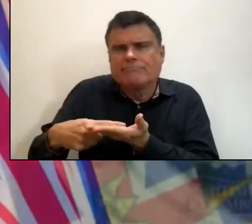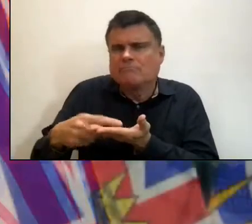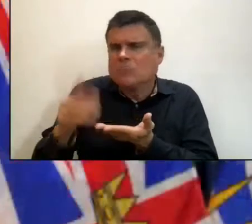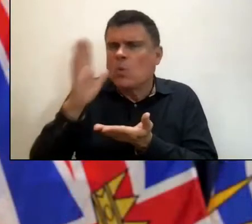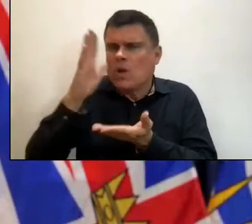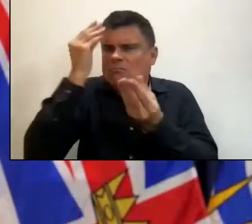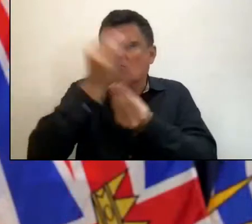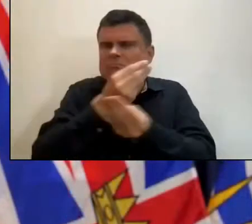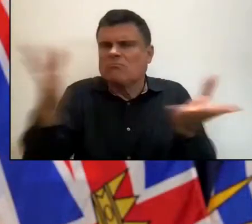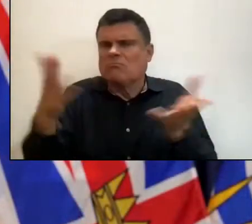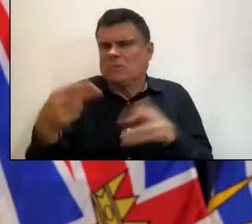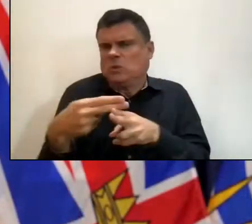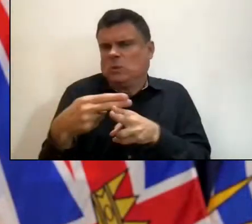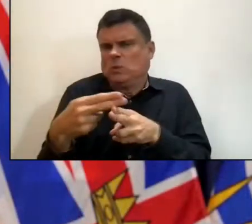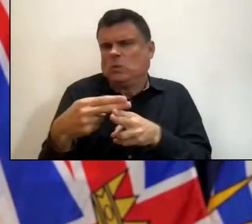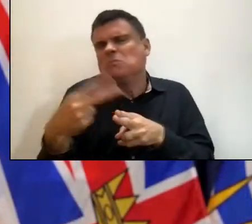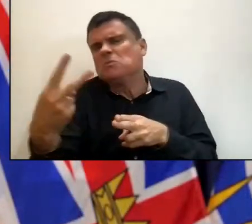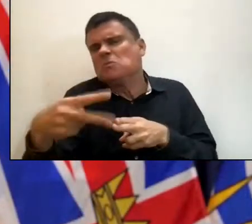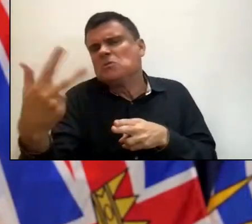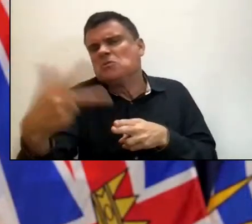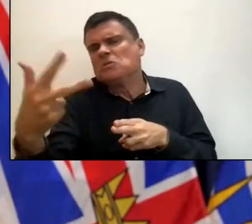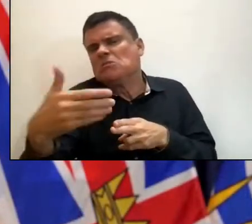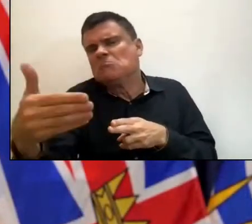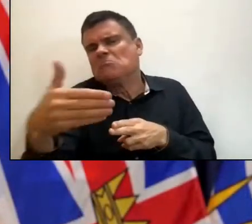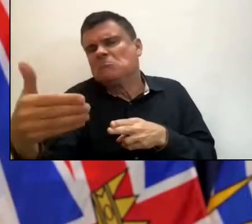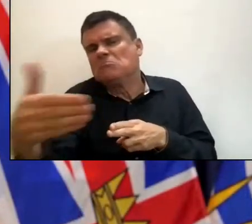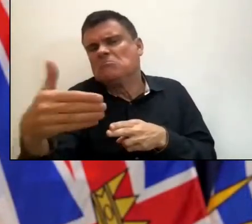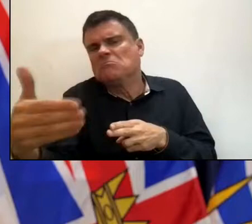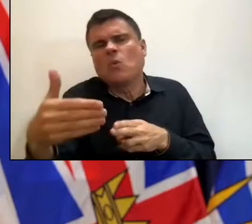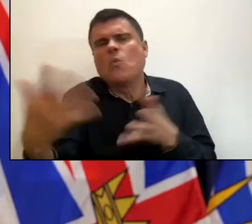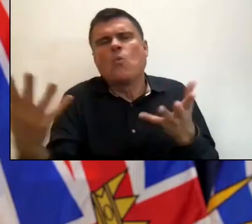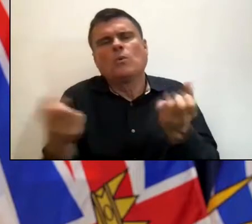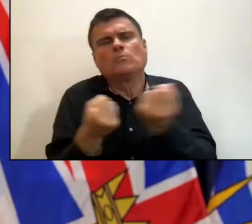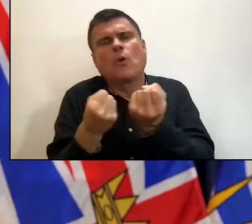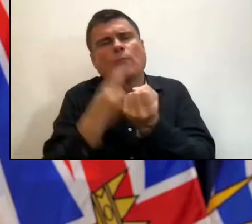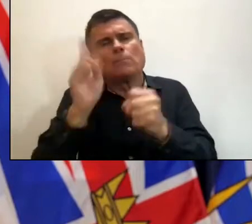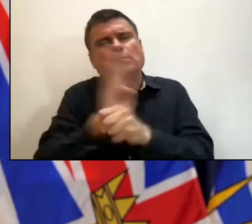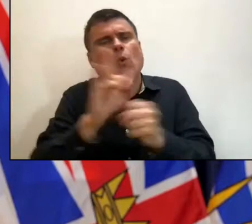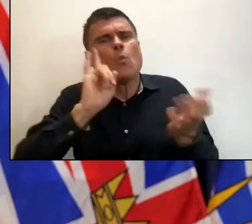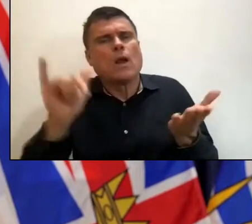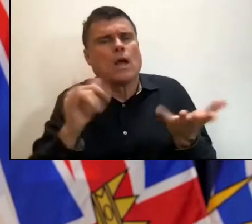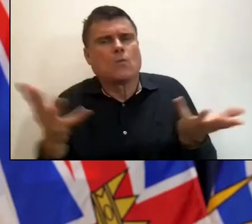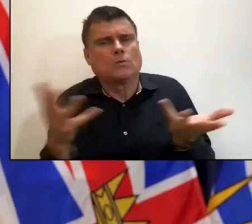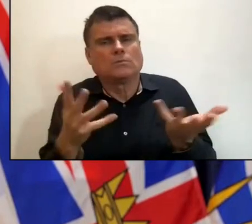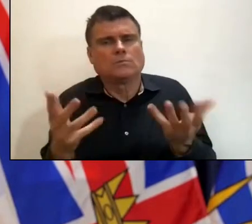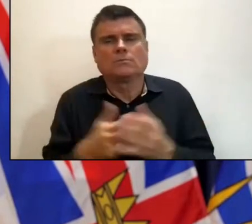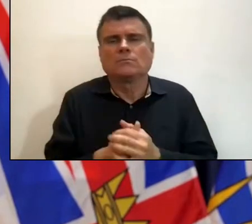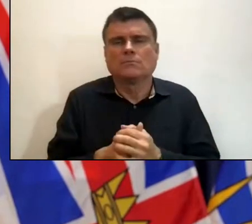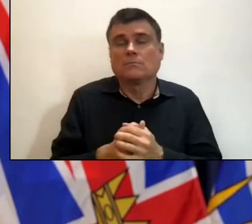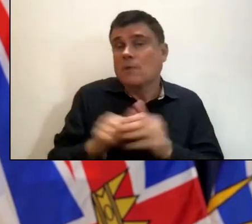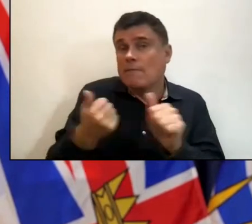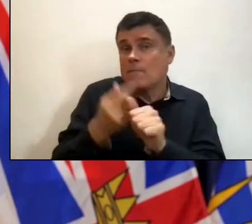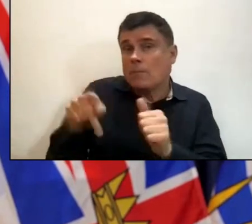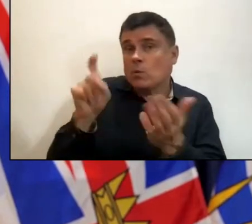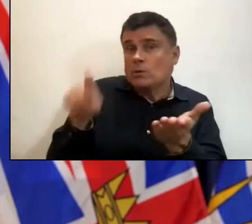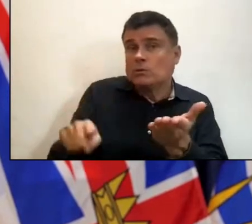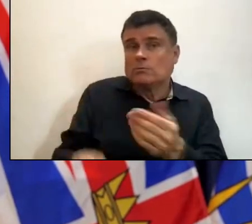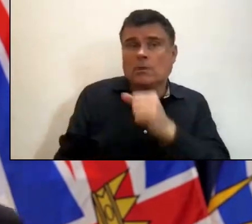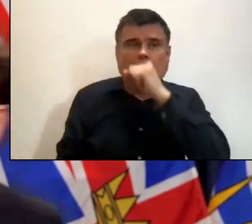Lisa, do you have a follow-up? I would like to get back to